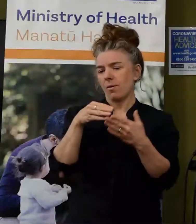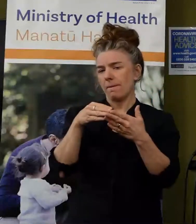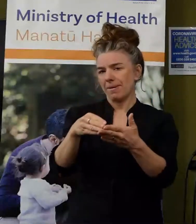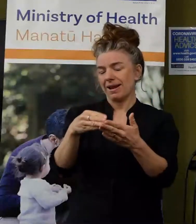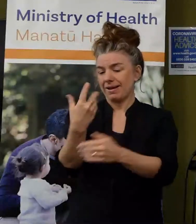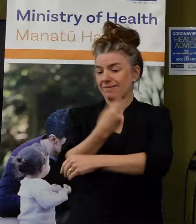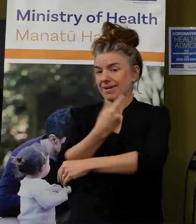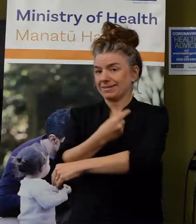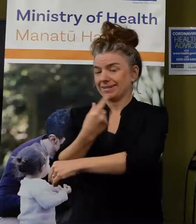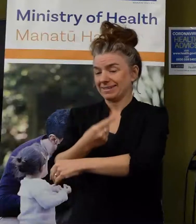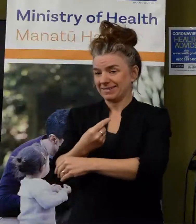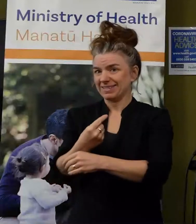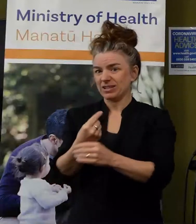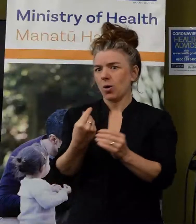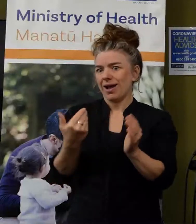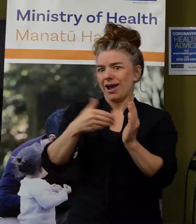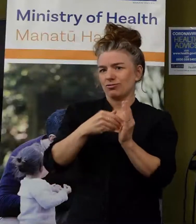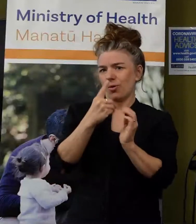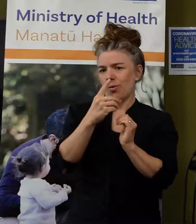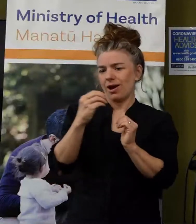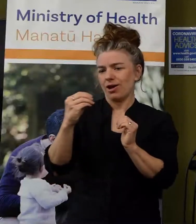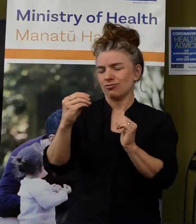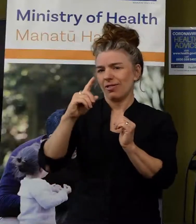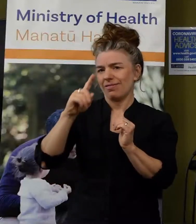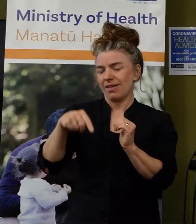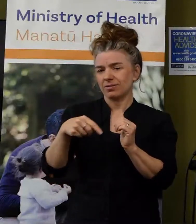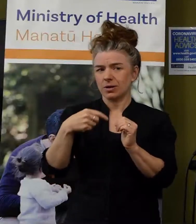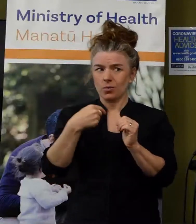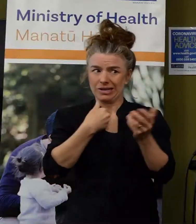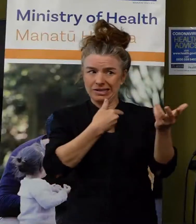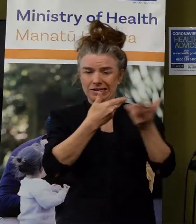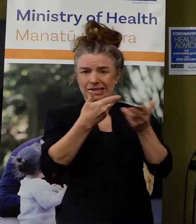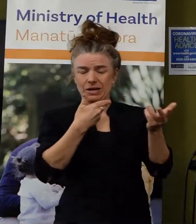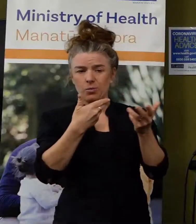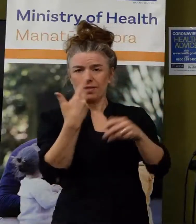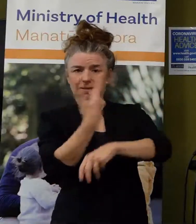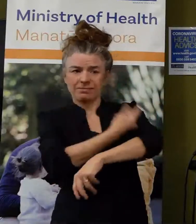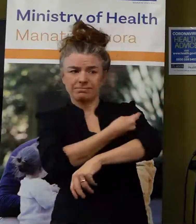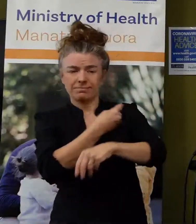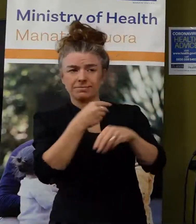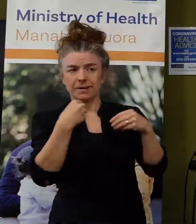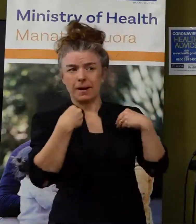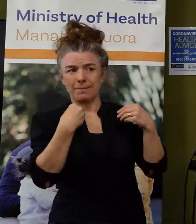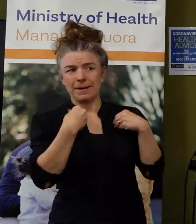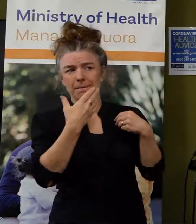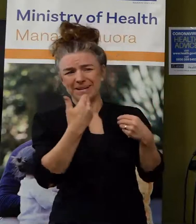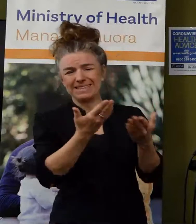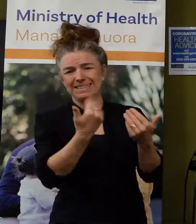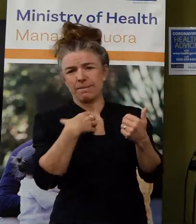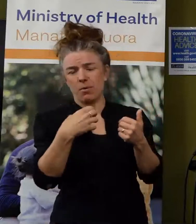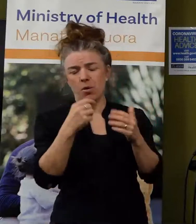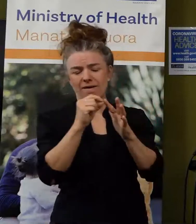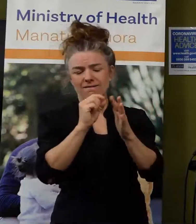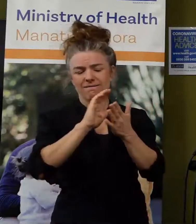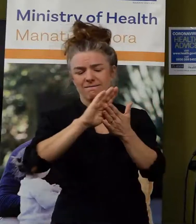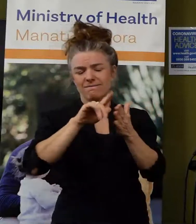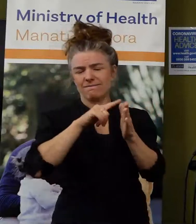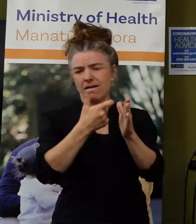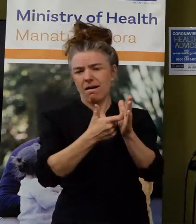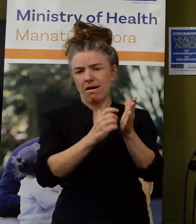And we're actively talking with pharma about sourcing more. So in addition to our health sector preparations, one